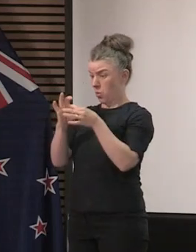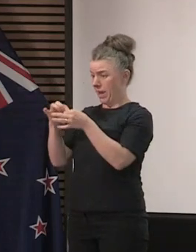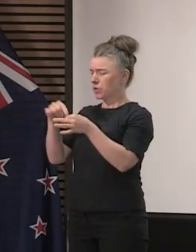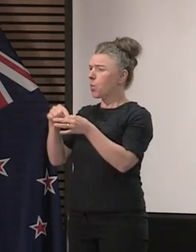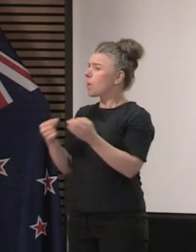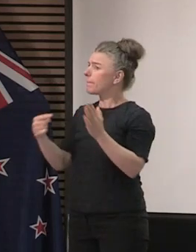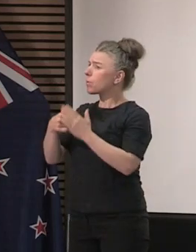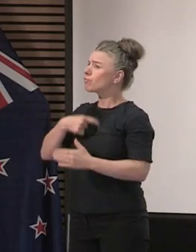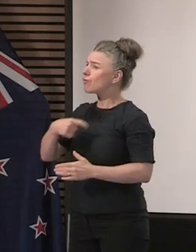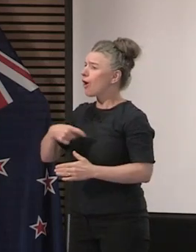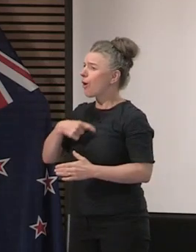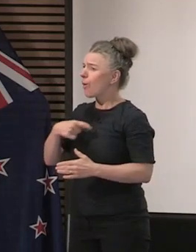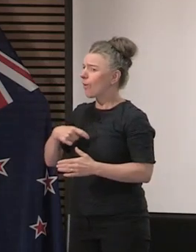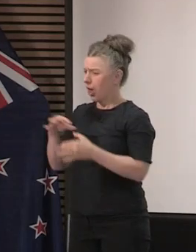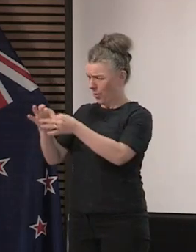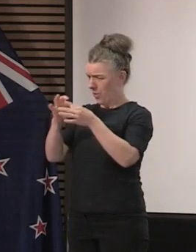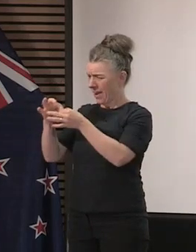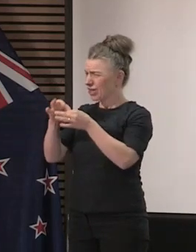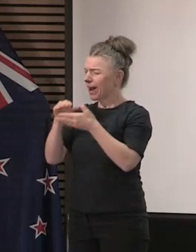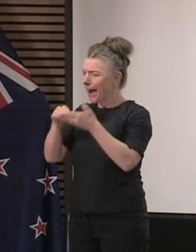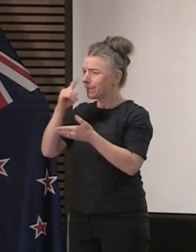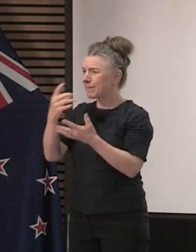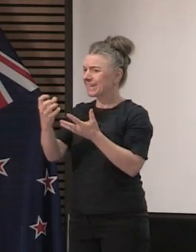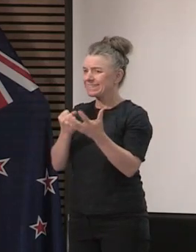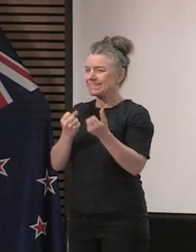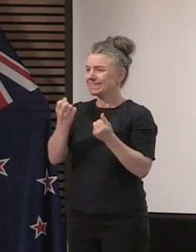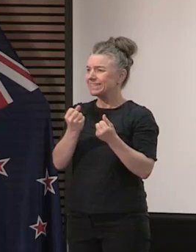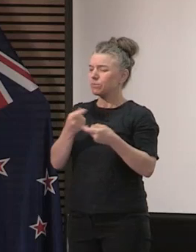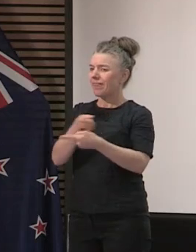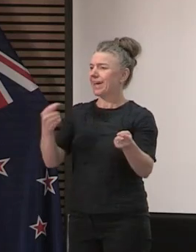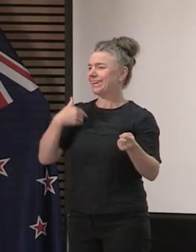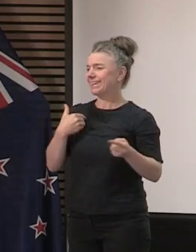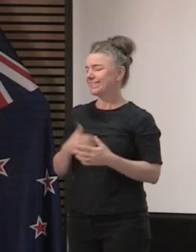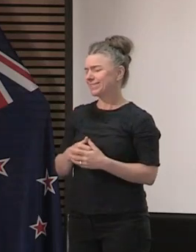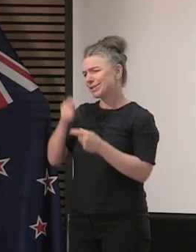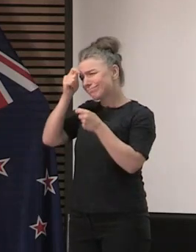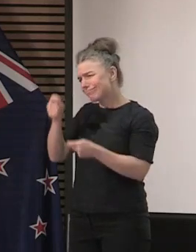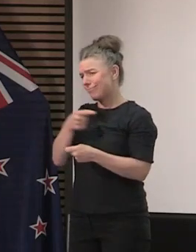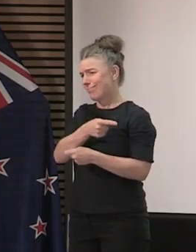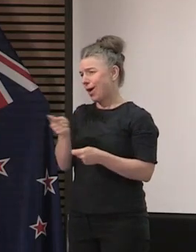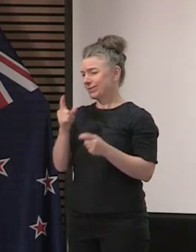Coordination is a role not to be underestimated. It is what helps get what is required to